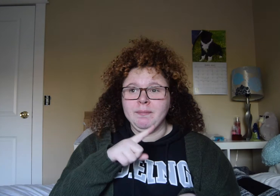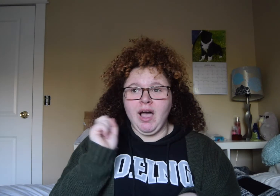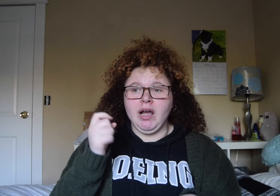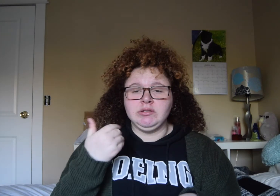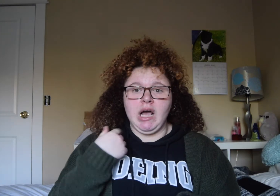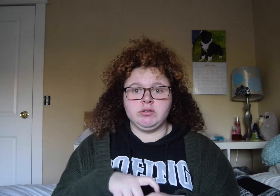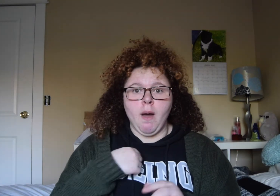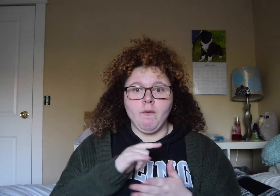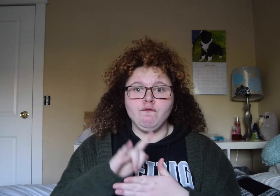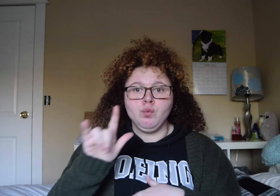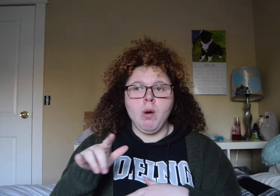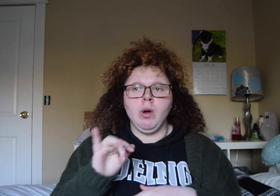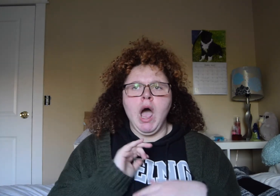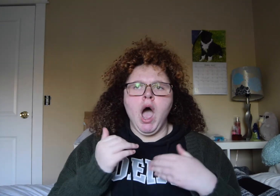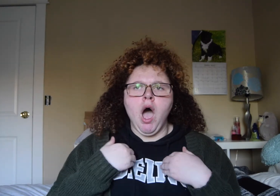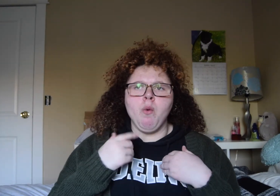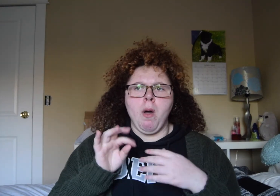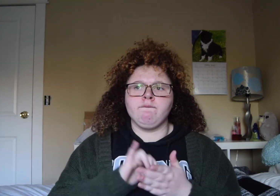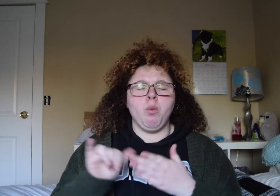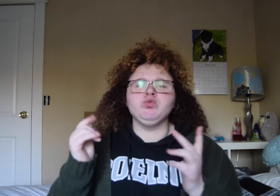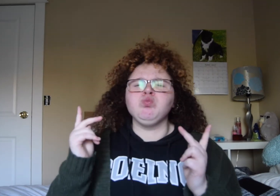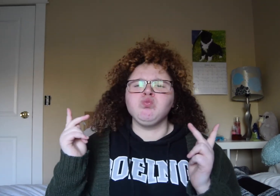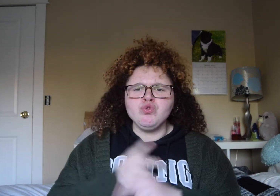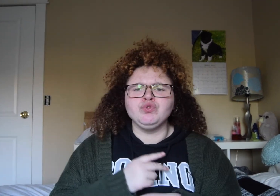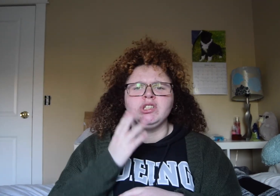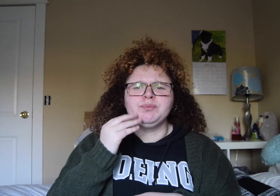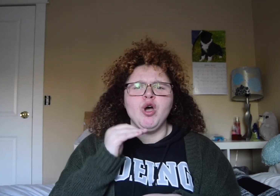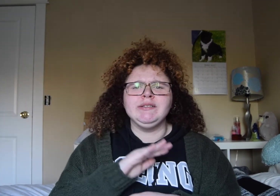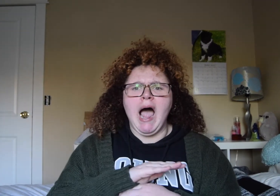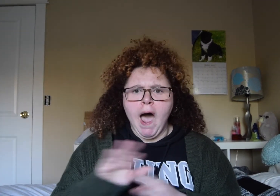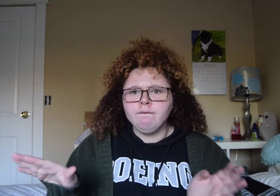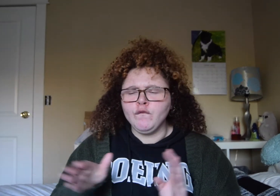Because last time I flew out, I had one of the worst experiences ever